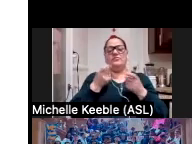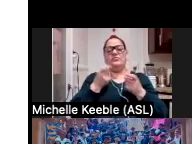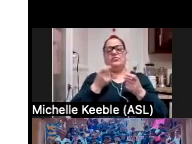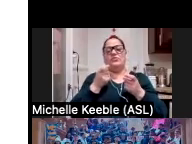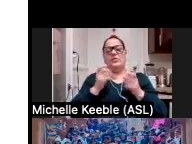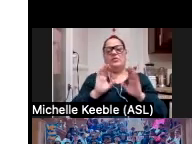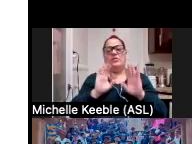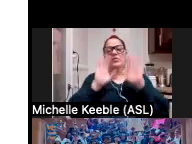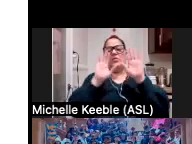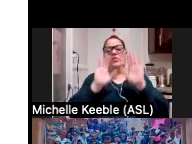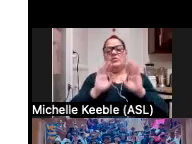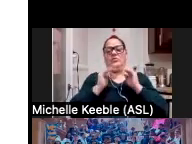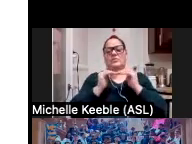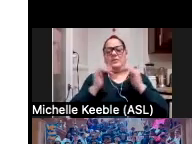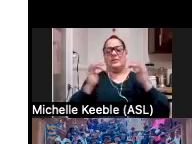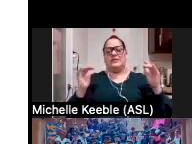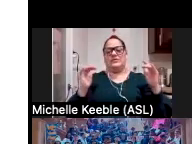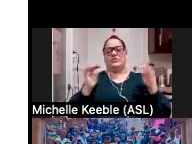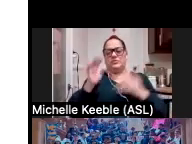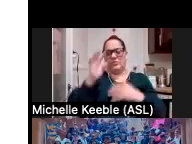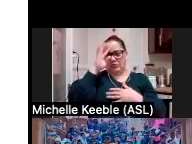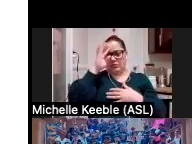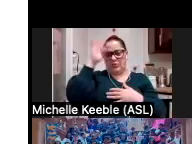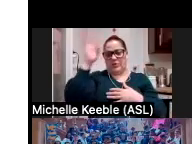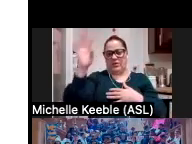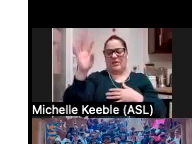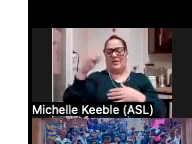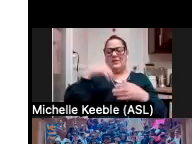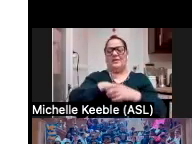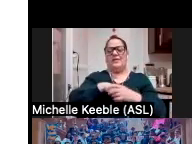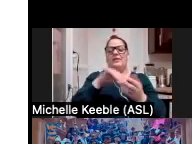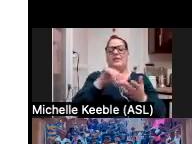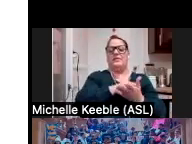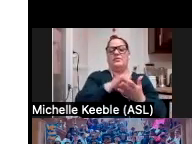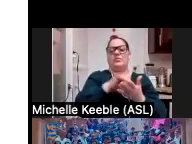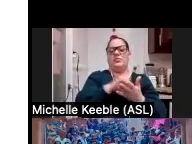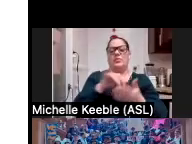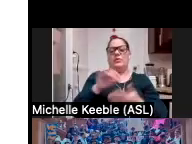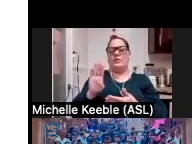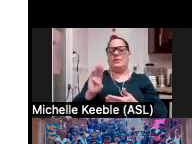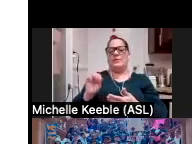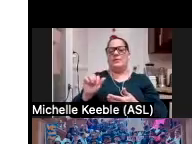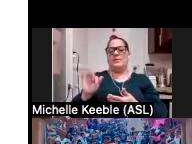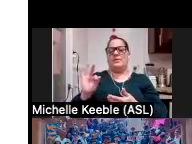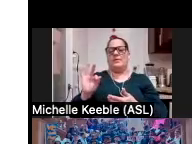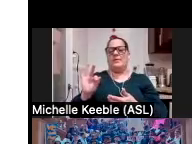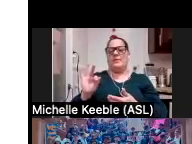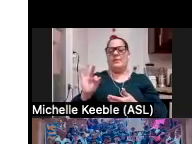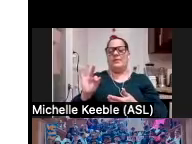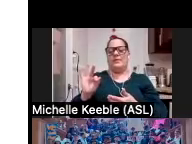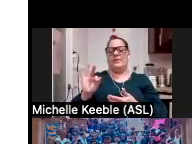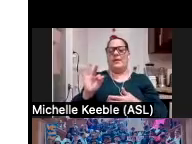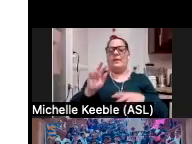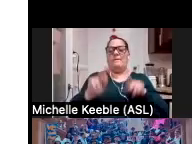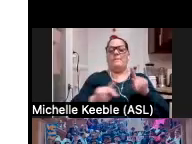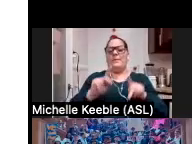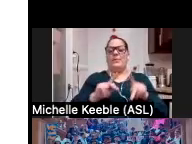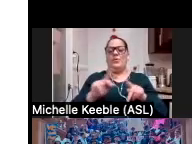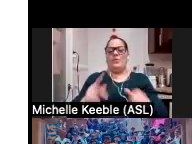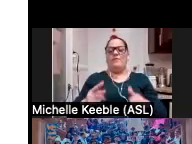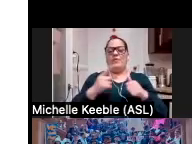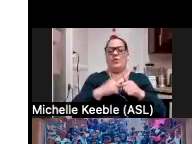that was first created in Buffalo, uh, by People First Incorporated, a nonprofit that serves,